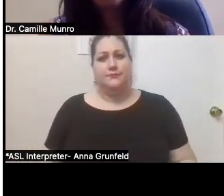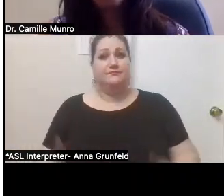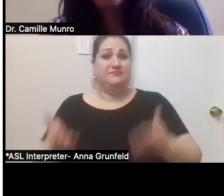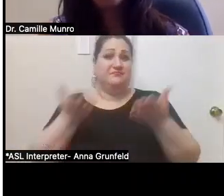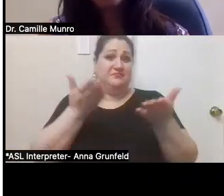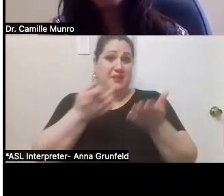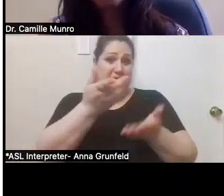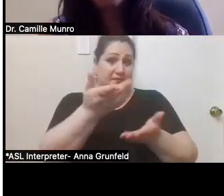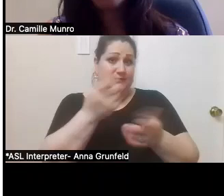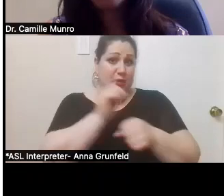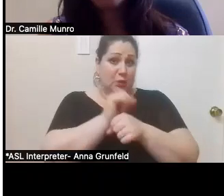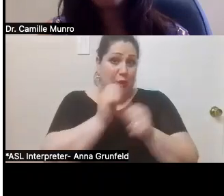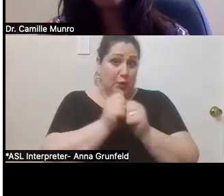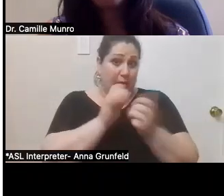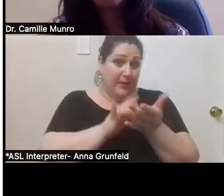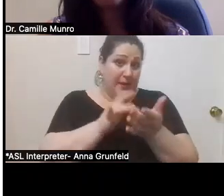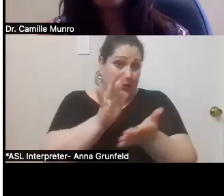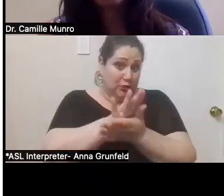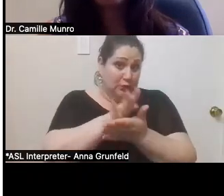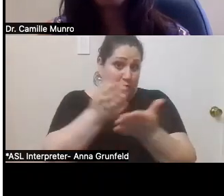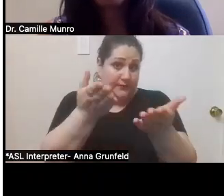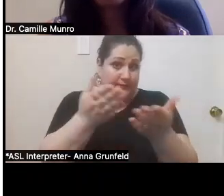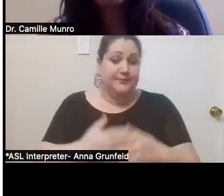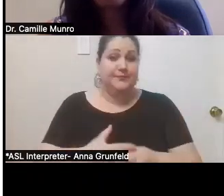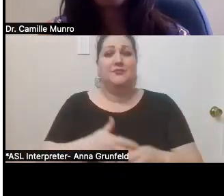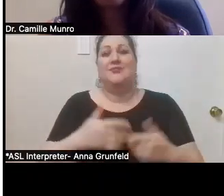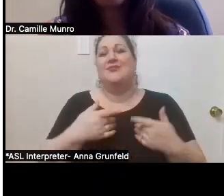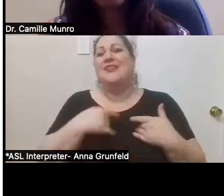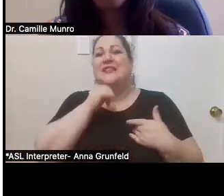I don’t have so much experience with